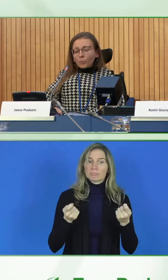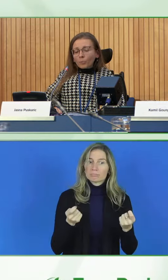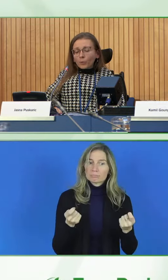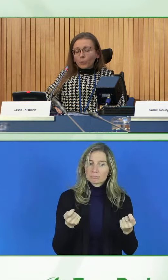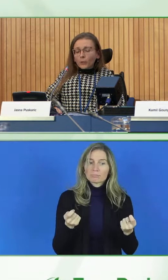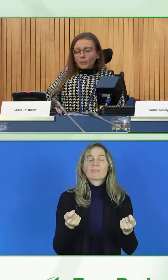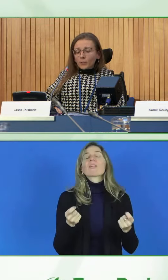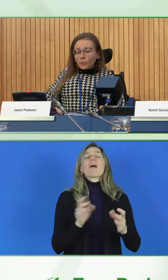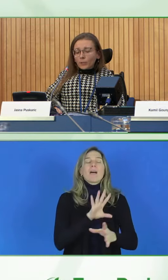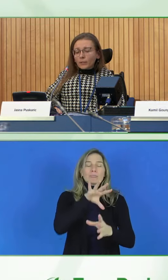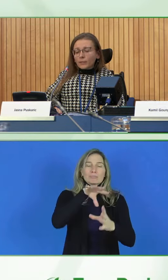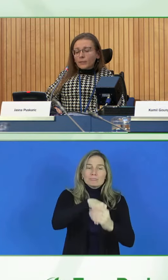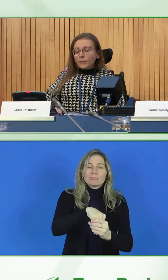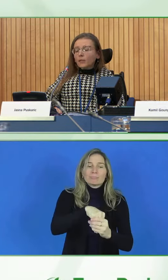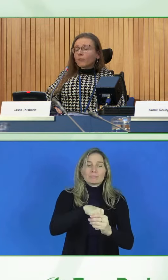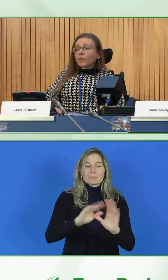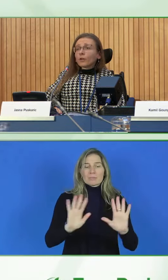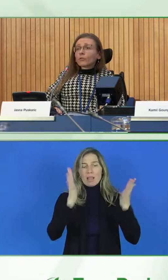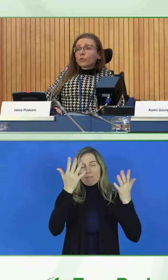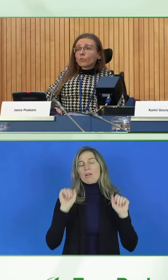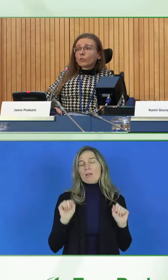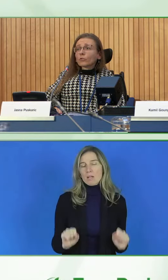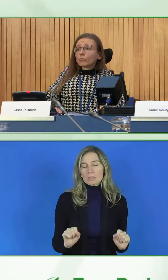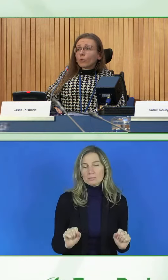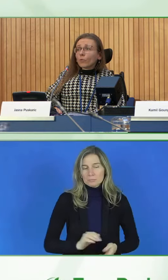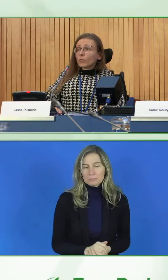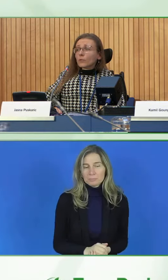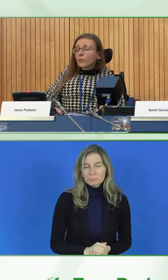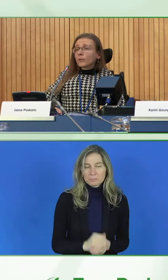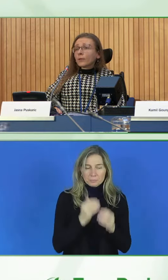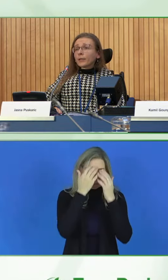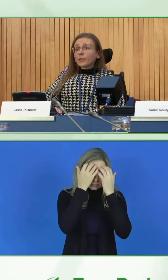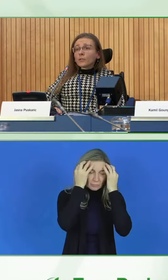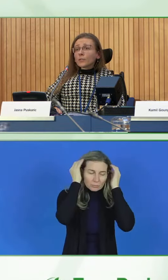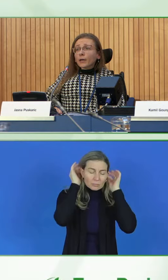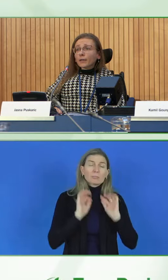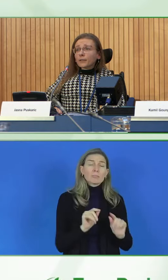People with disabilities live their social roles in society.